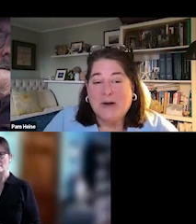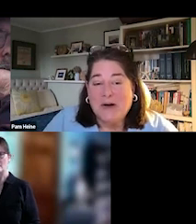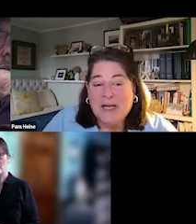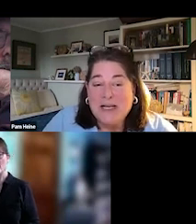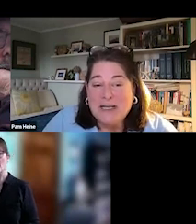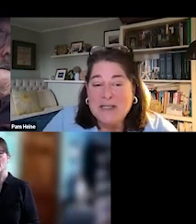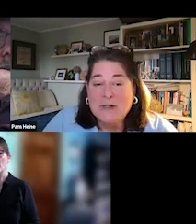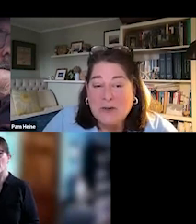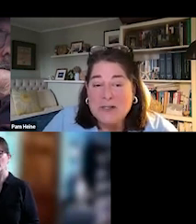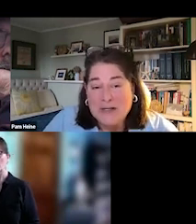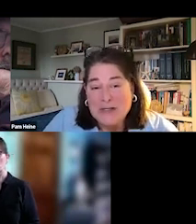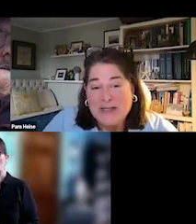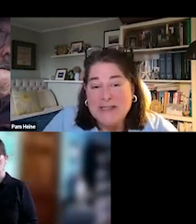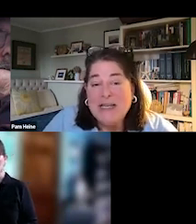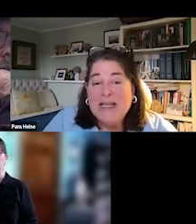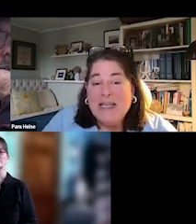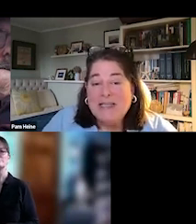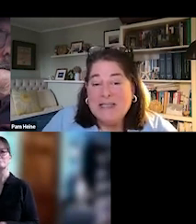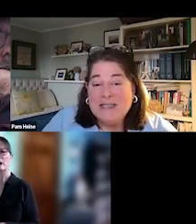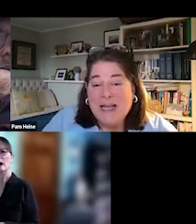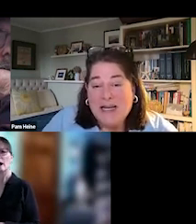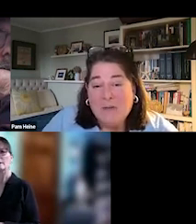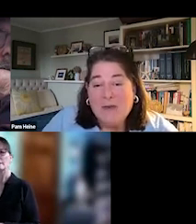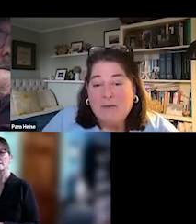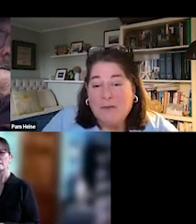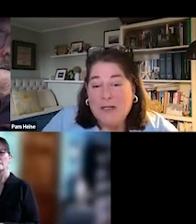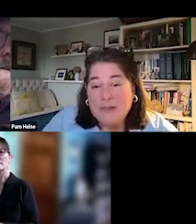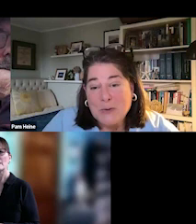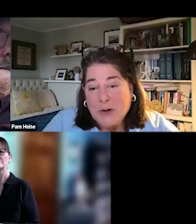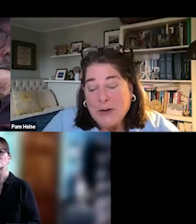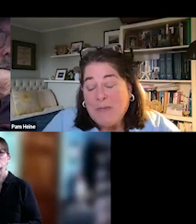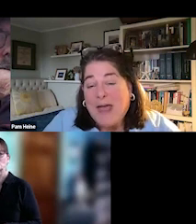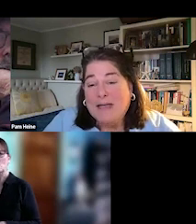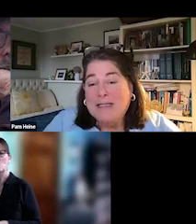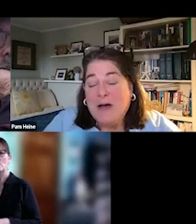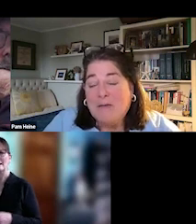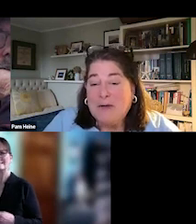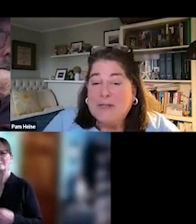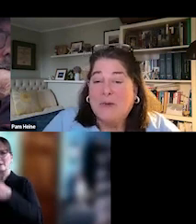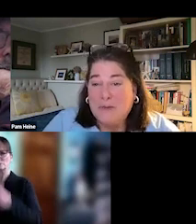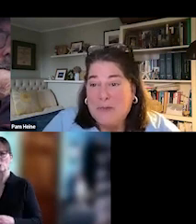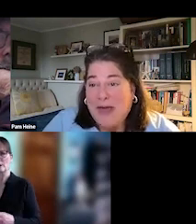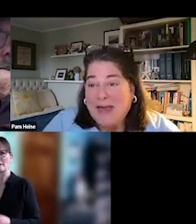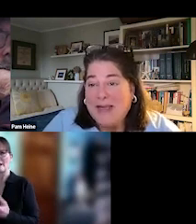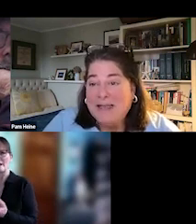So Arnita is a SOAR specialist in Cincinnati with Freestore, and Freestore Foodbank.